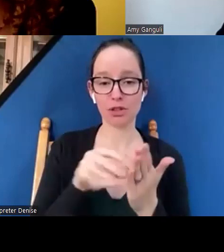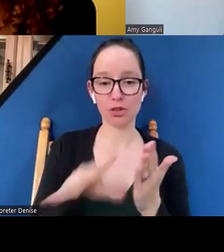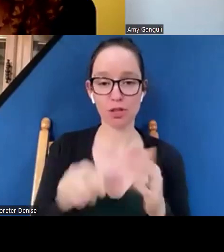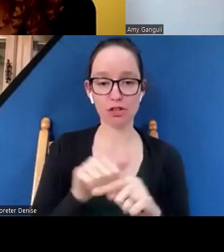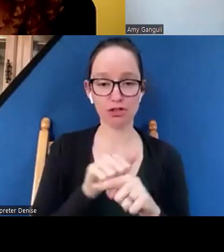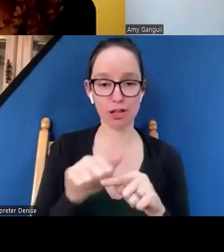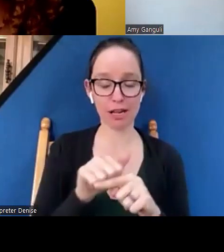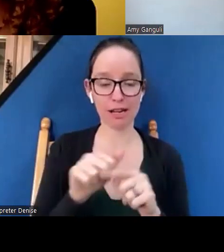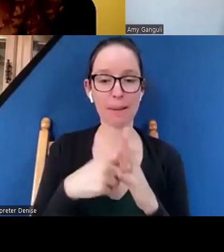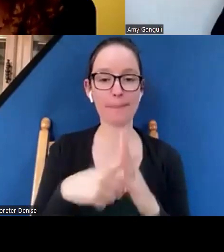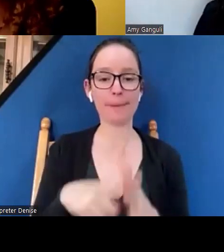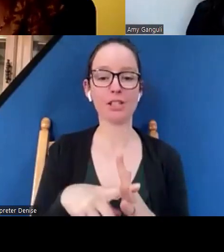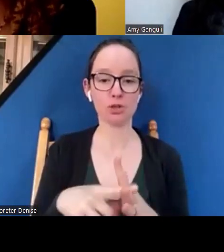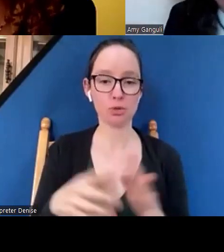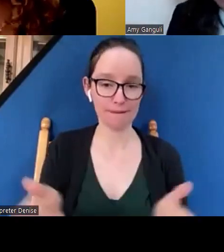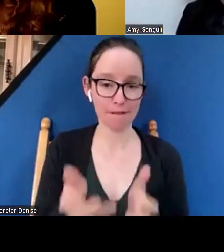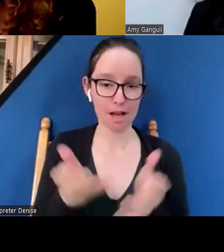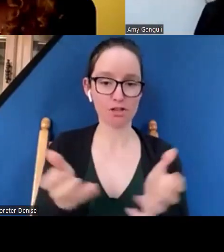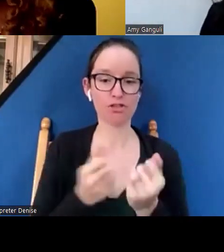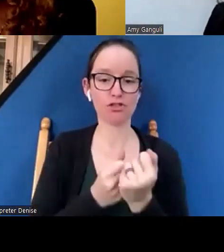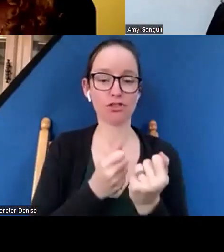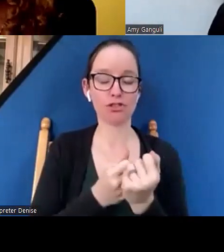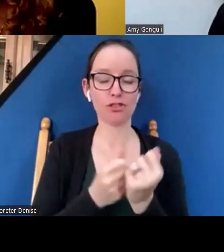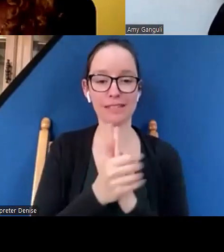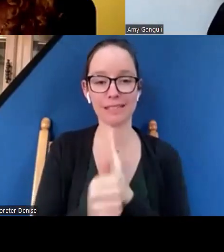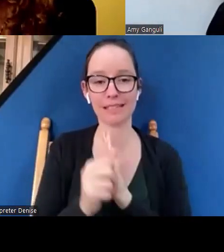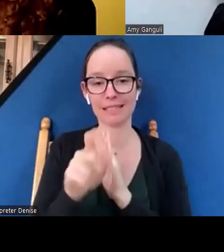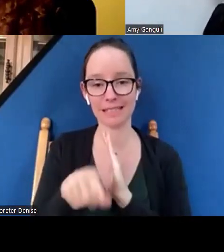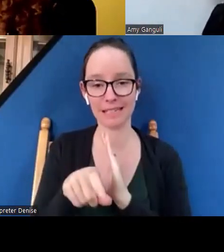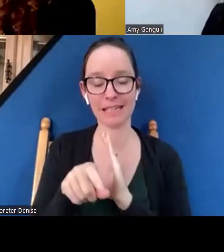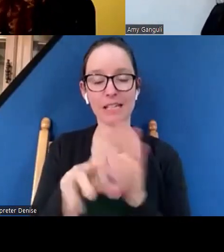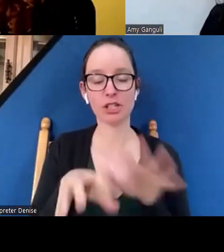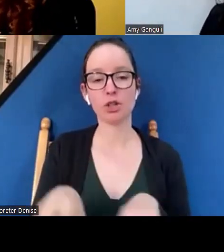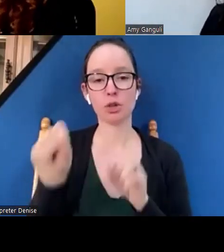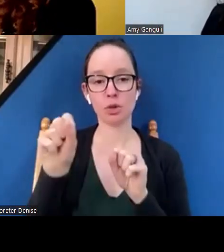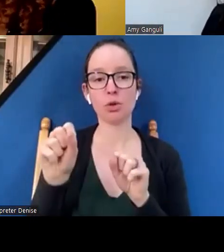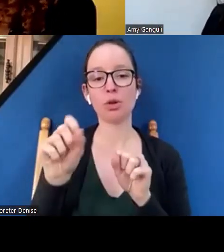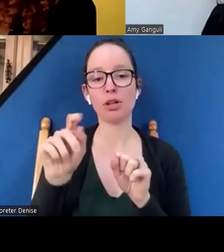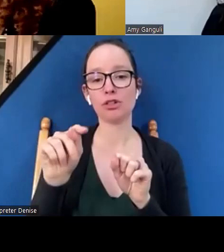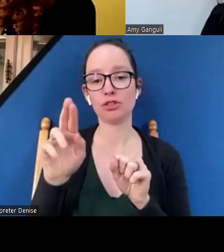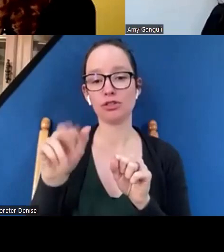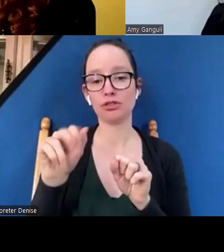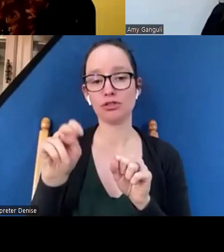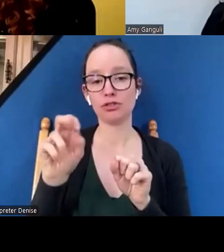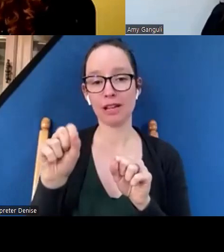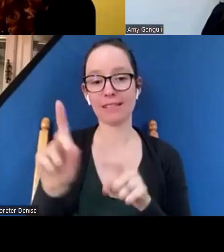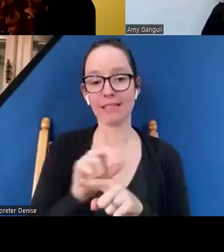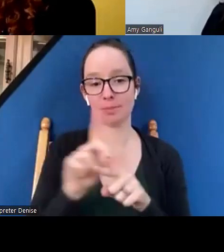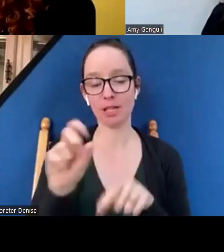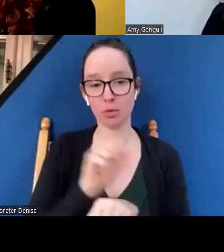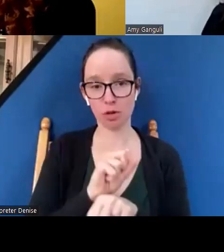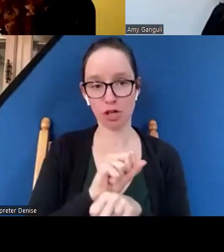the skills needed to do this transdisciplinary work? And another is OK, so you look at the graduate student level,